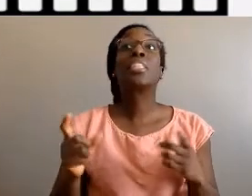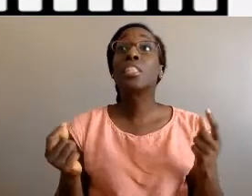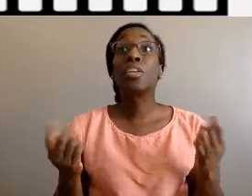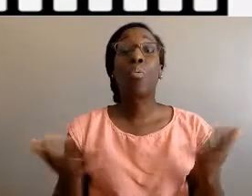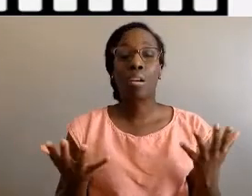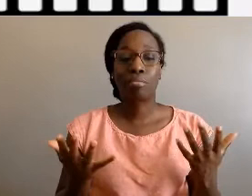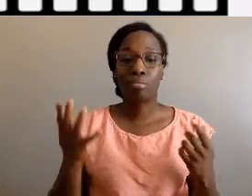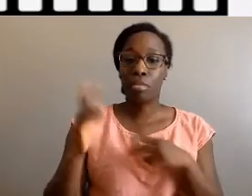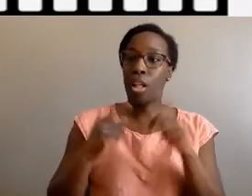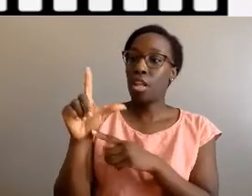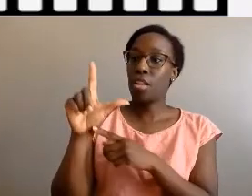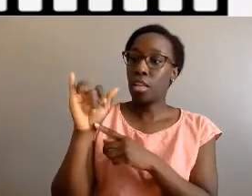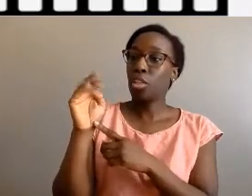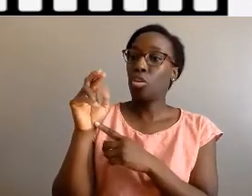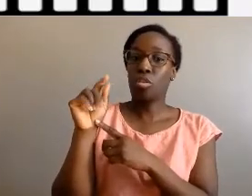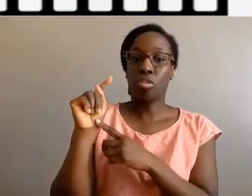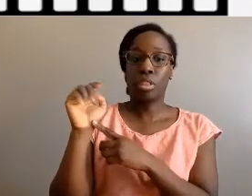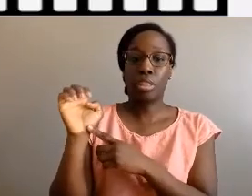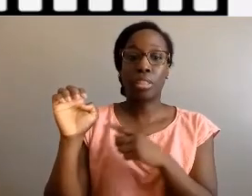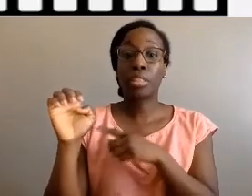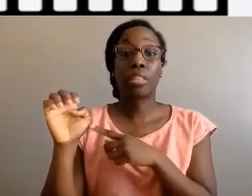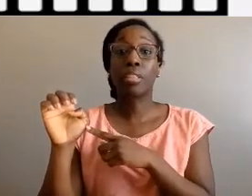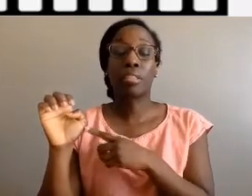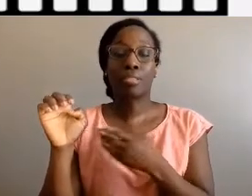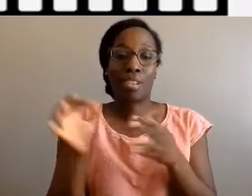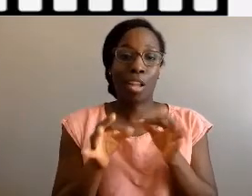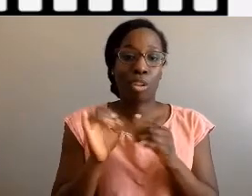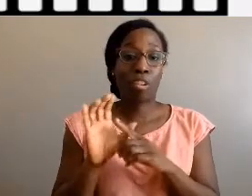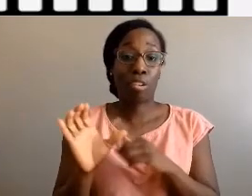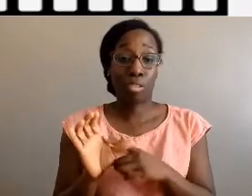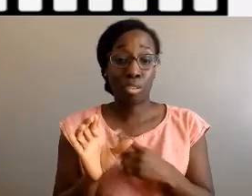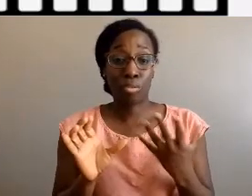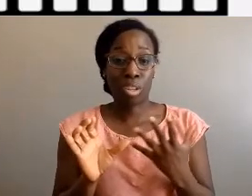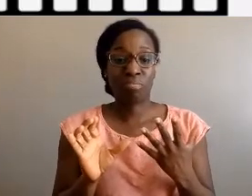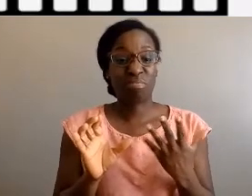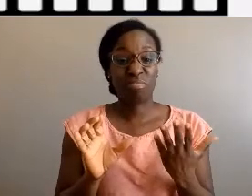and culture. Literacy meant learning the standard form of language.